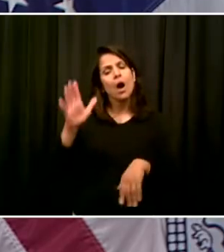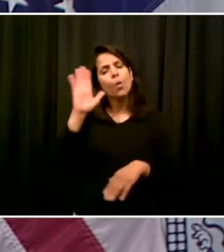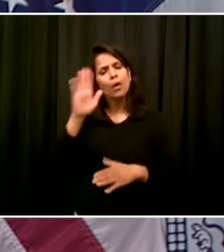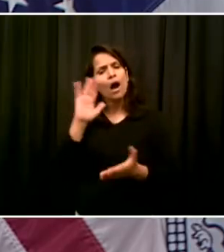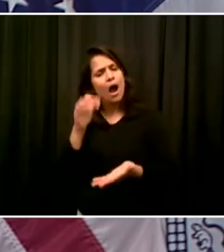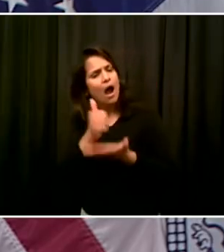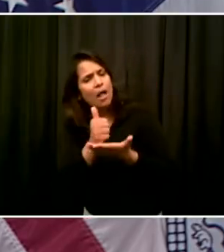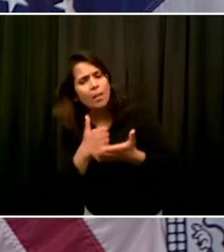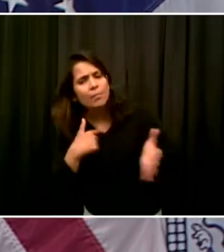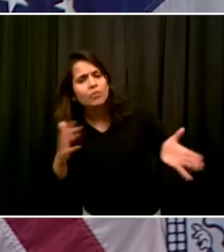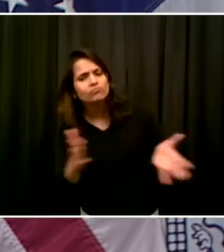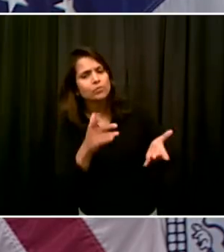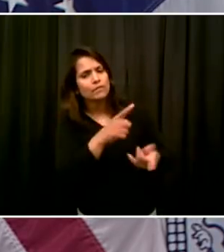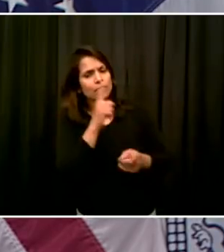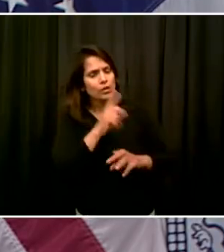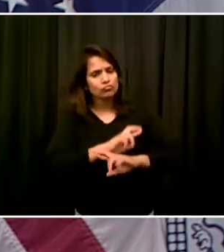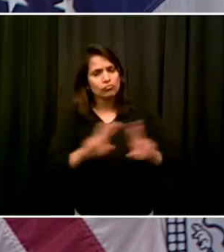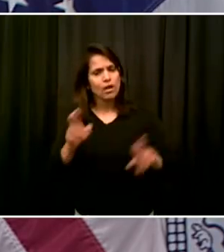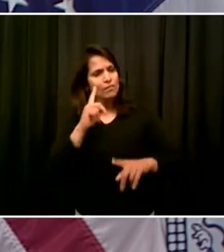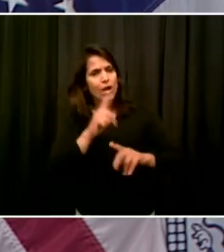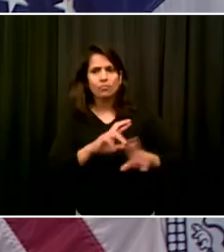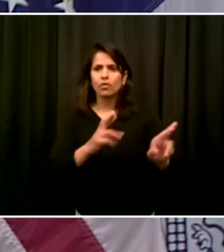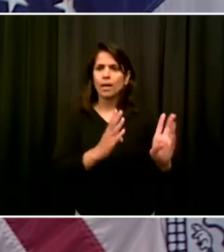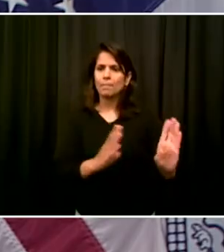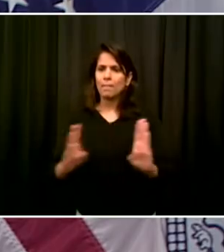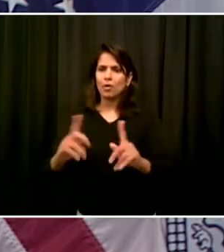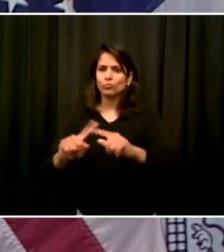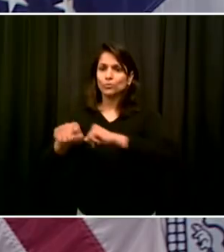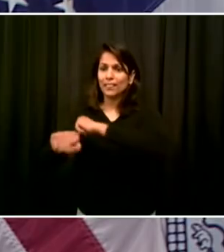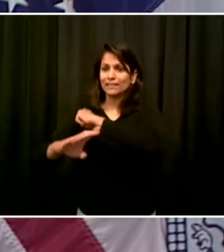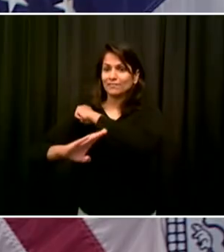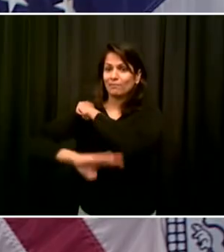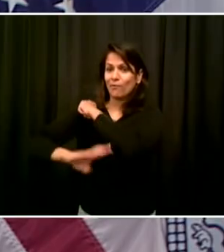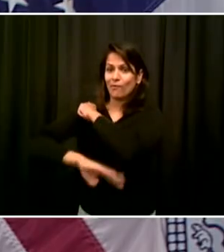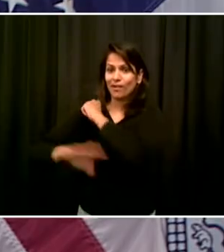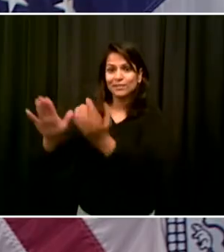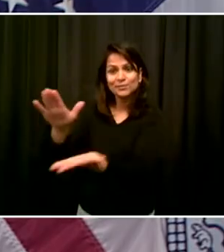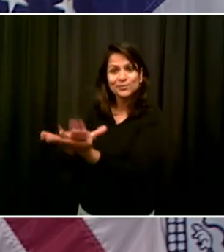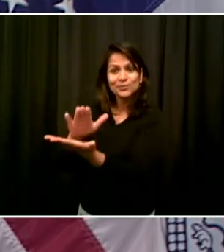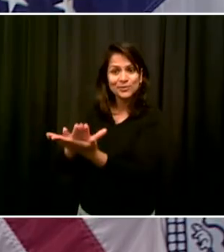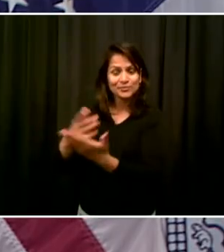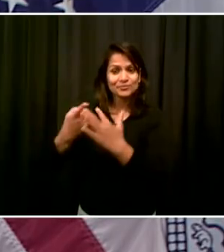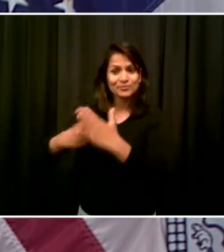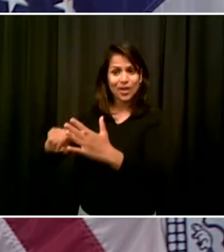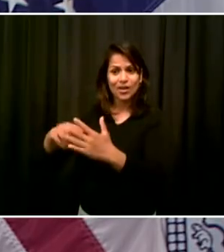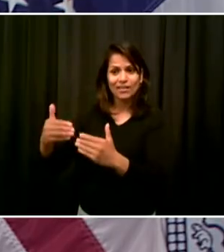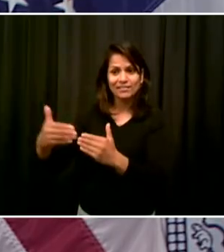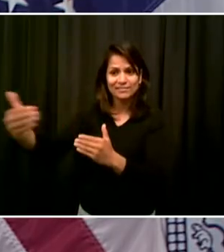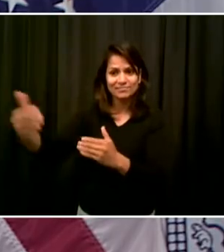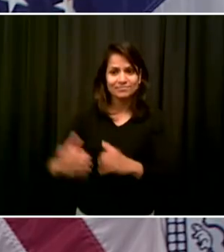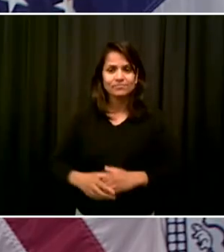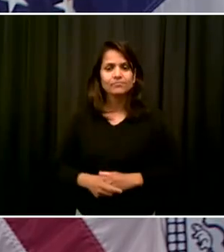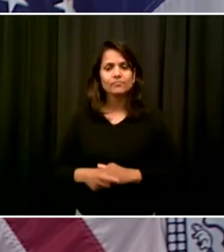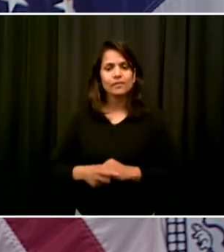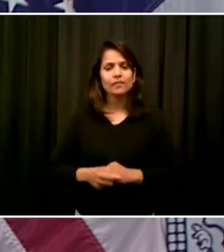HELP WITH THE YOUNG PEOPLE GETTING INTO THE SHOCOYEL AR IN